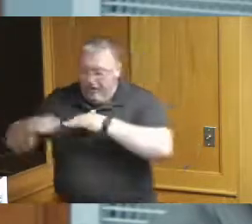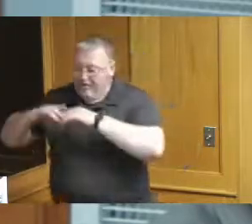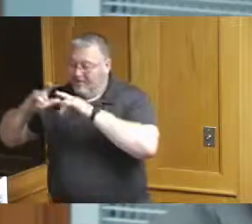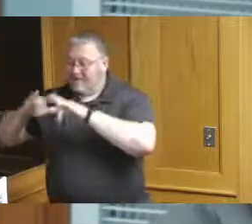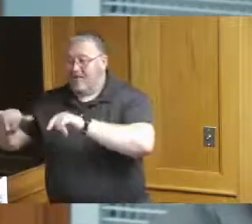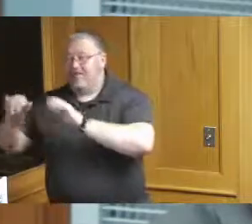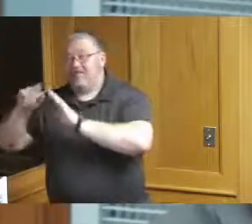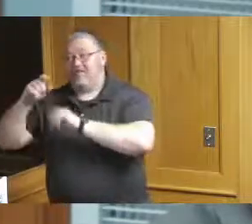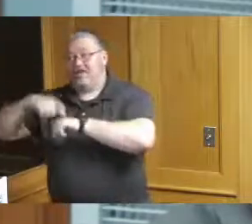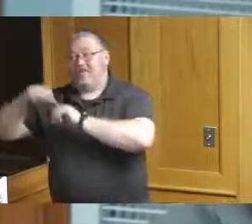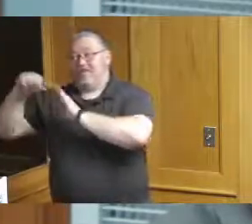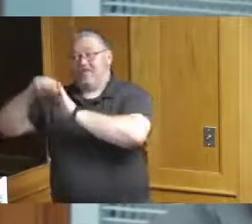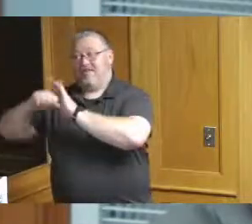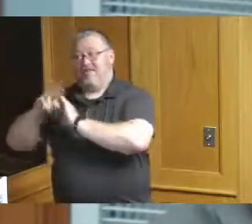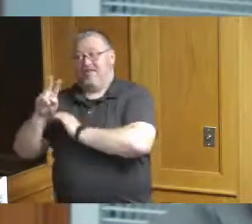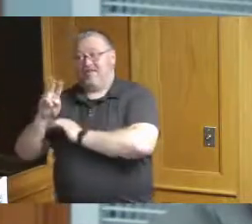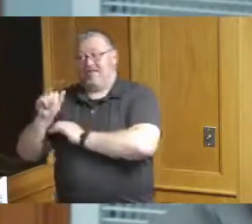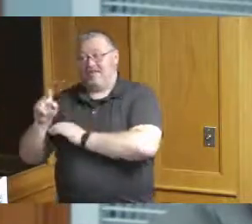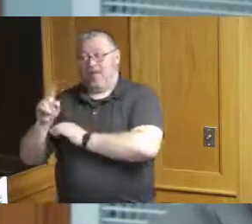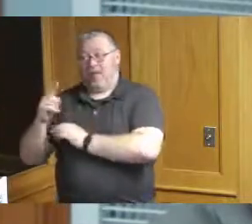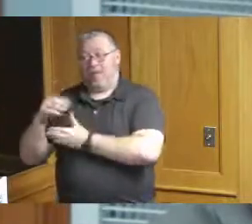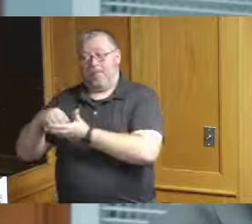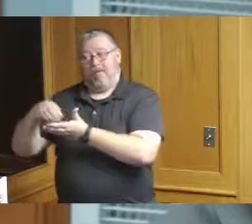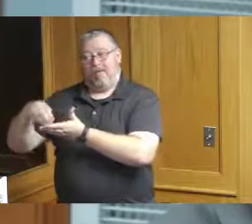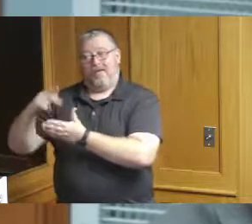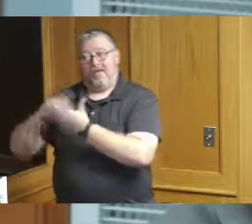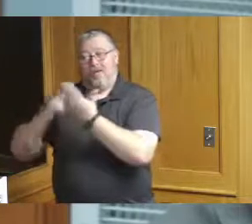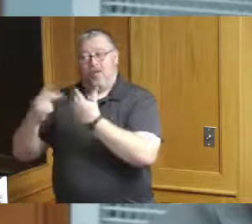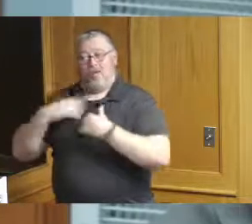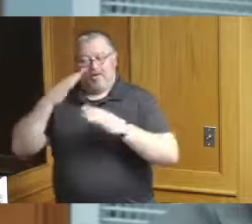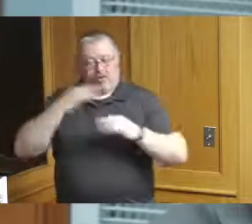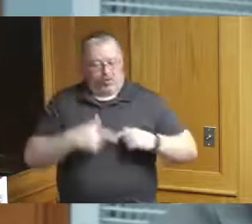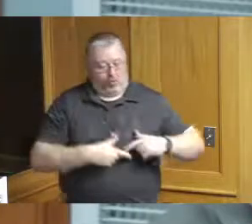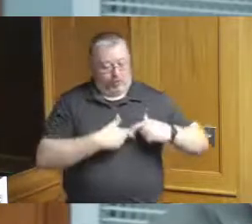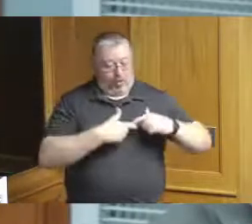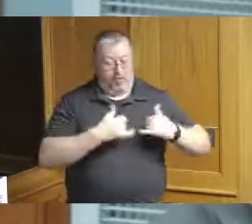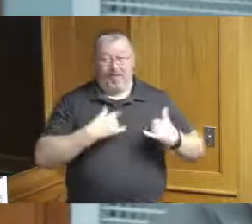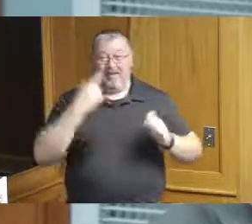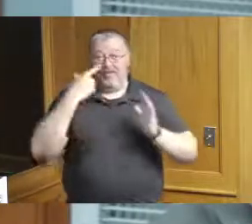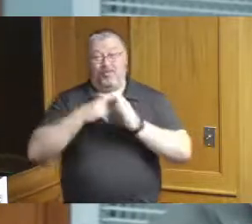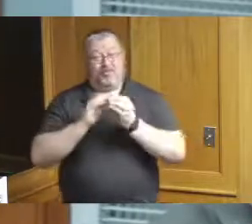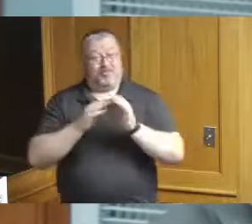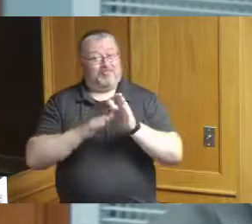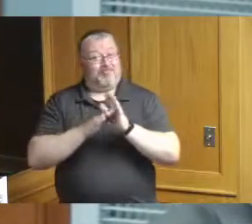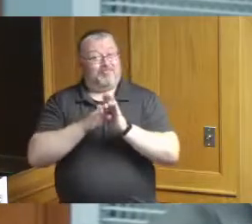we put a pause on that at the time but given where our rates are and the stagnation and those